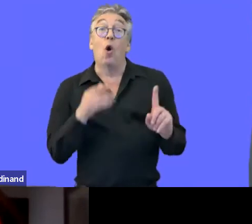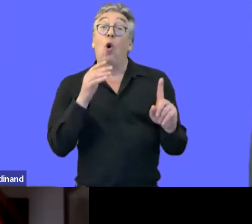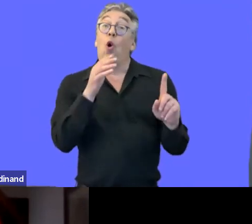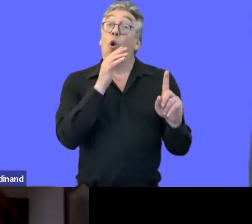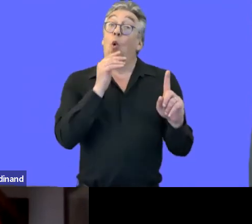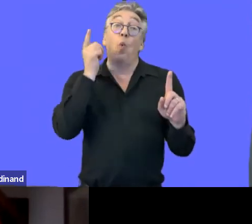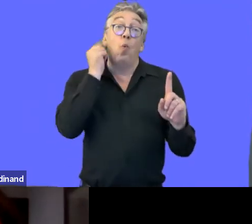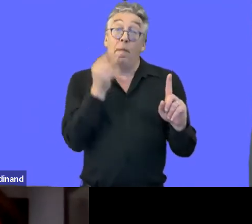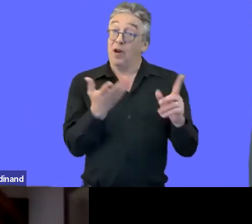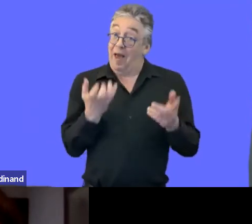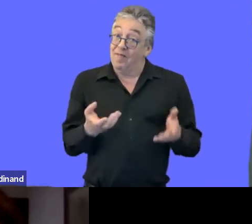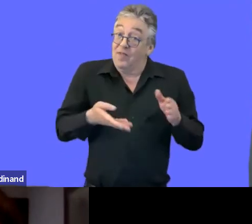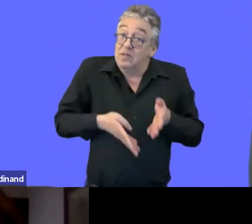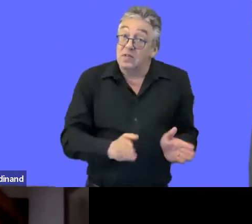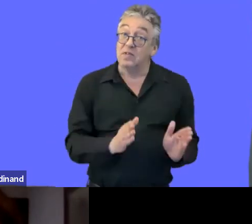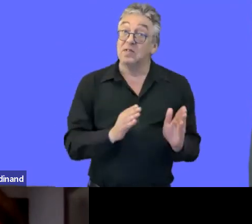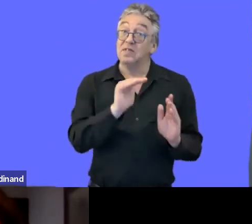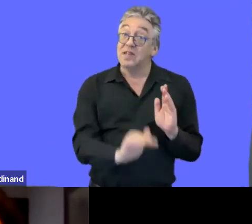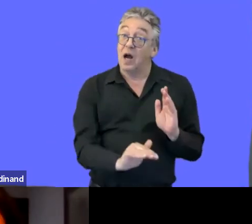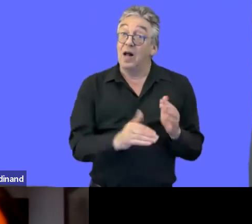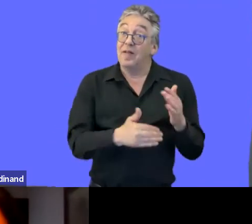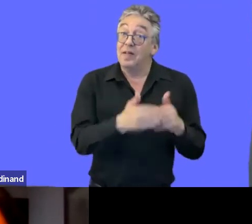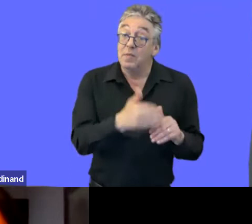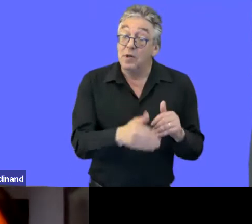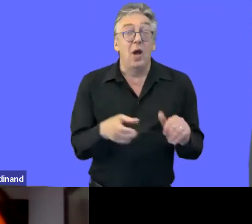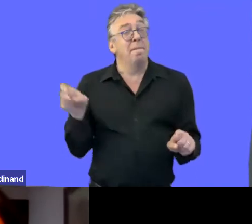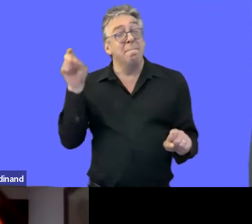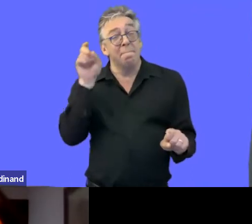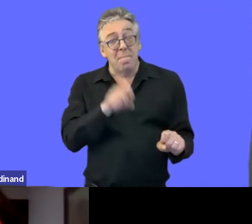And if I have one more minute, I would like to go very quickly